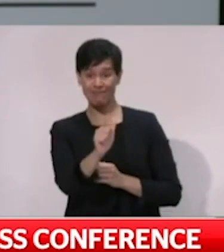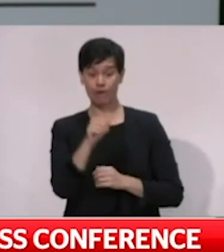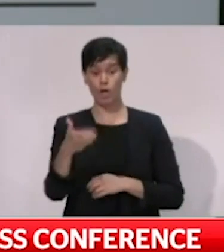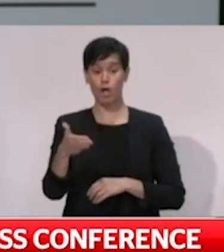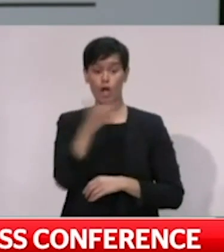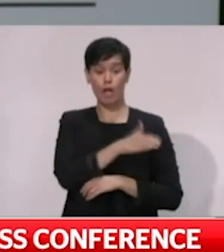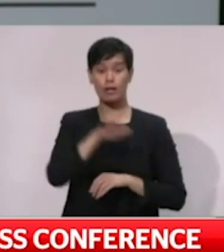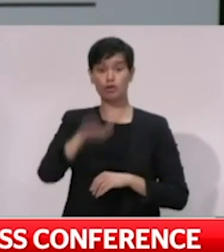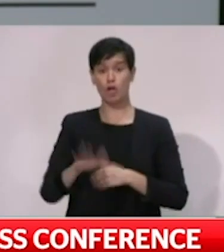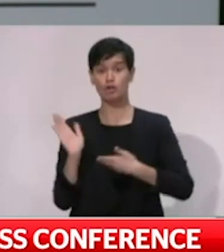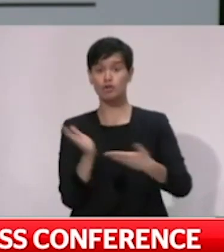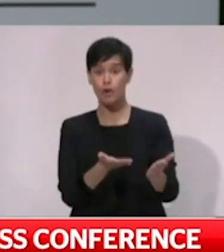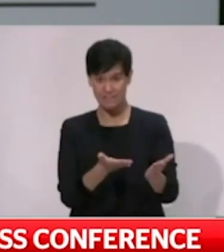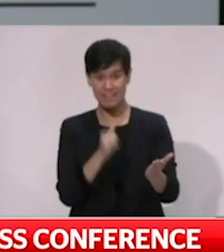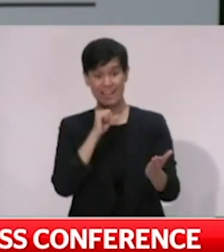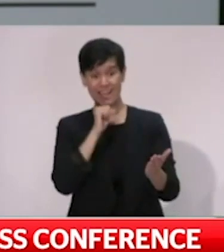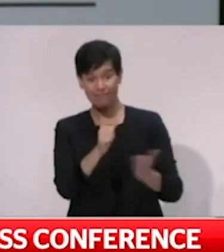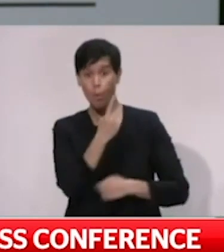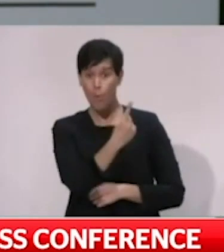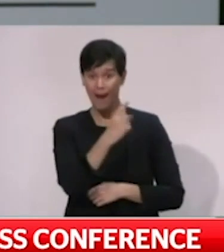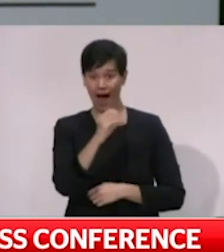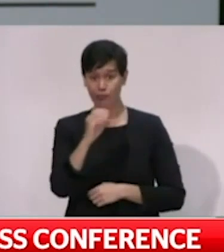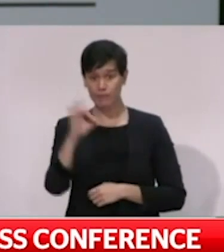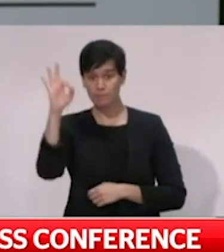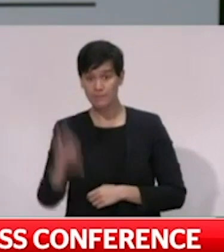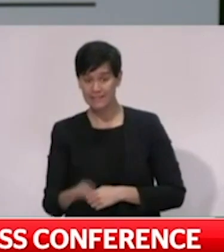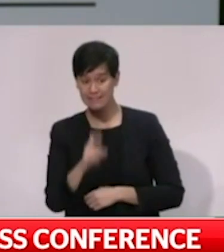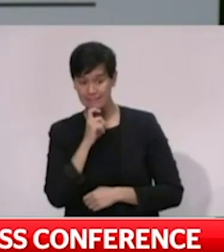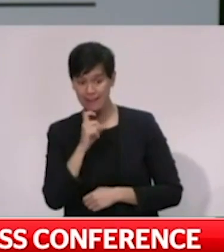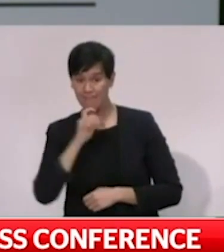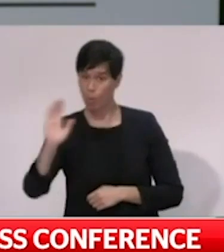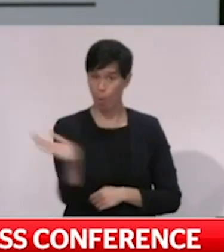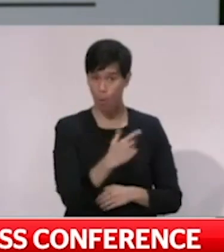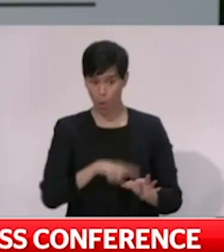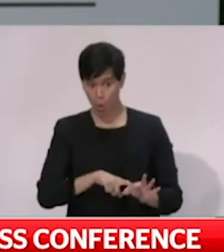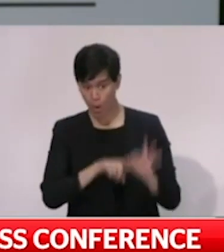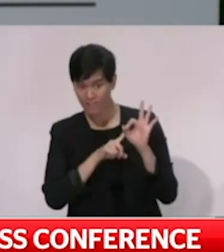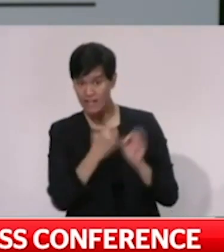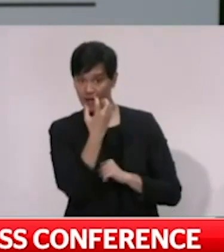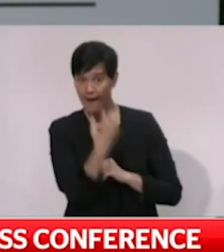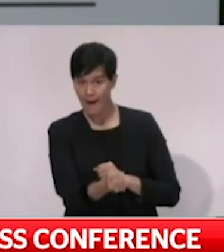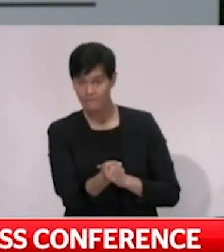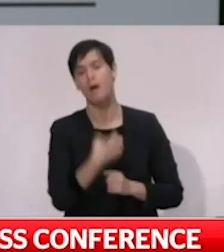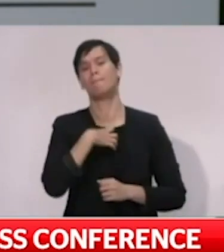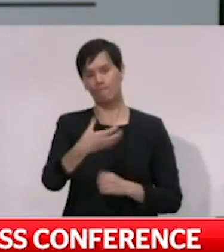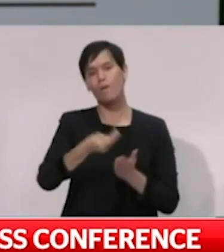that are offering the highest quality of education by ensuring that all of their teachers are fully trained and registered